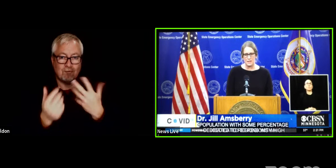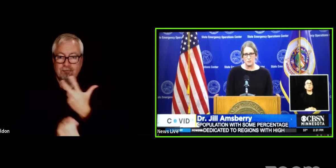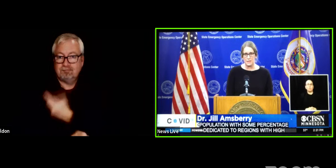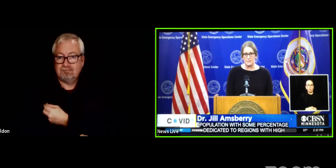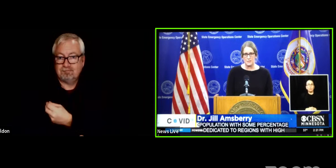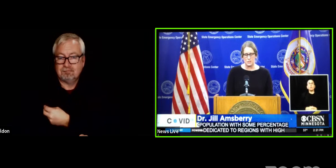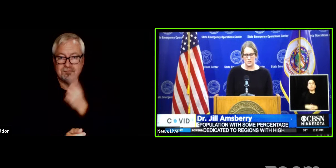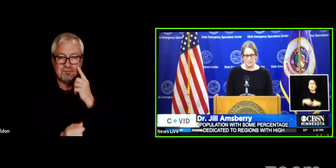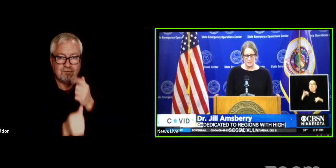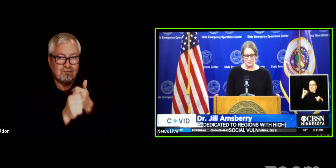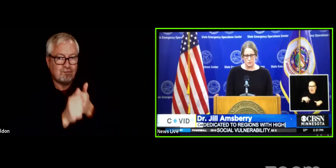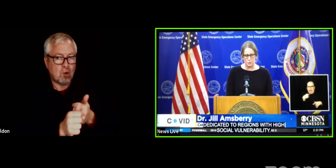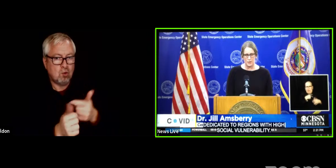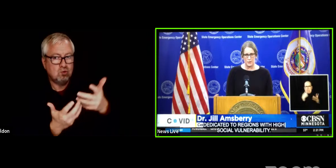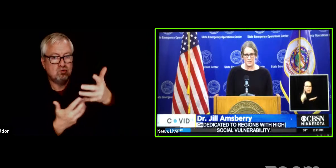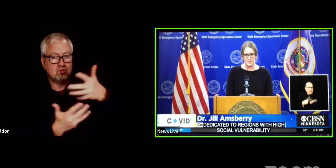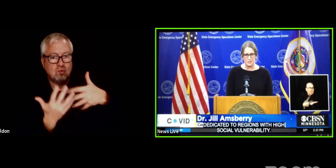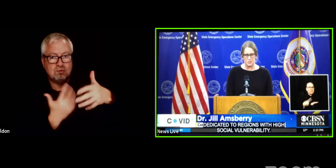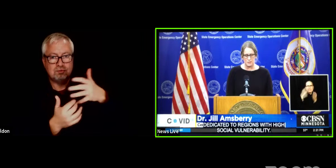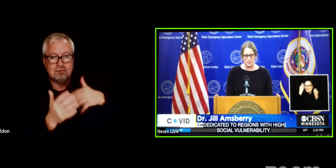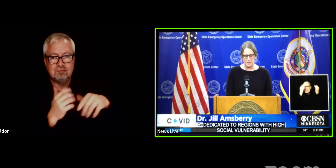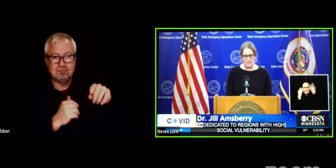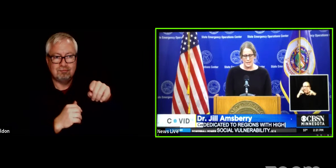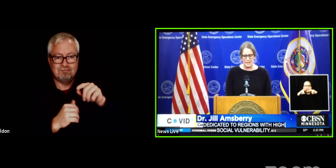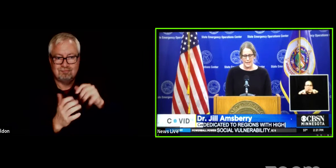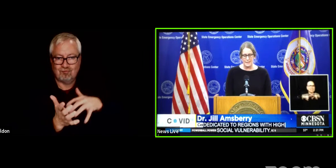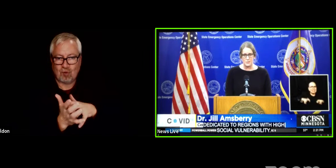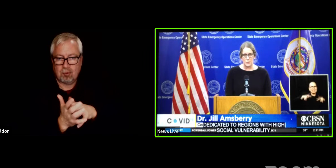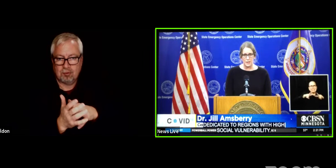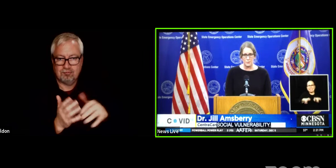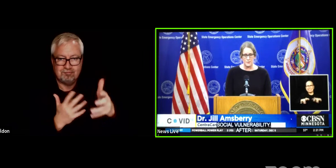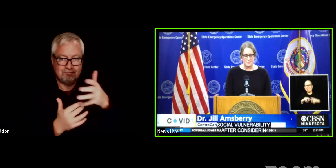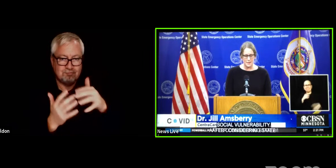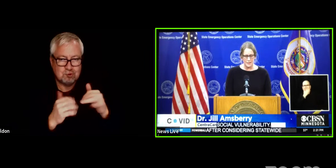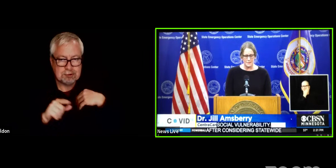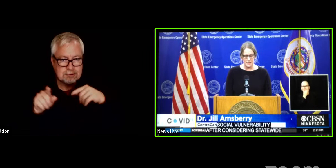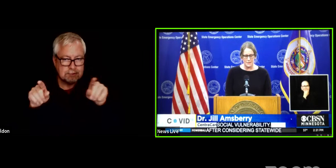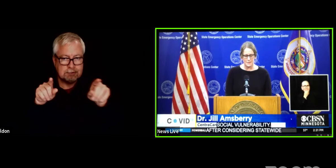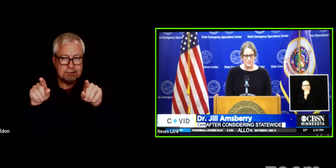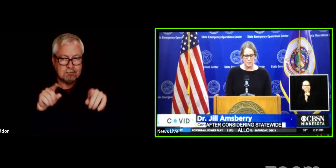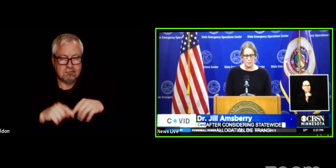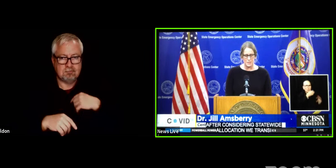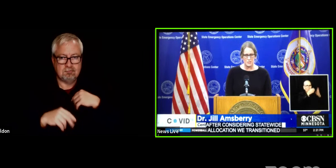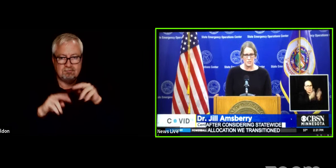THEN TRANSITIONED TO INDIVIDUAL PRIORITIZATION. LAST WEEK, WITH SCIENCE, ETHICS AND IMPLEMENTATION